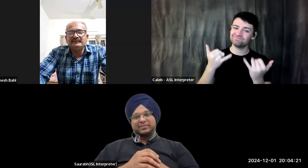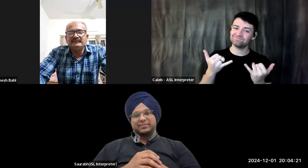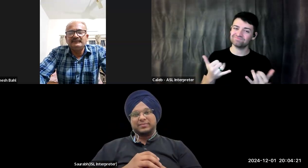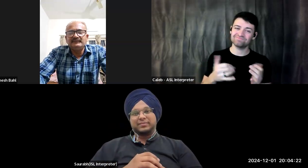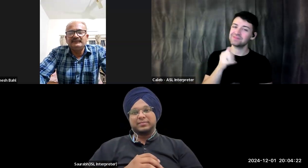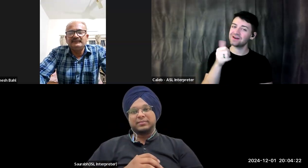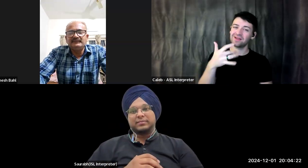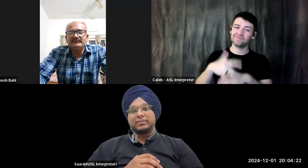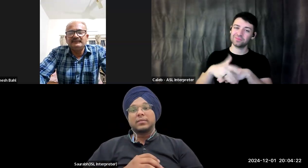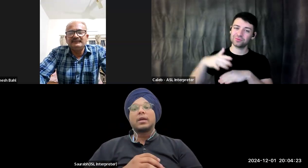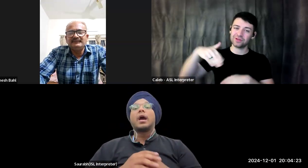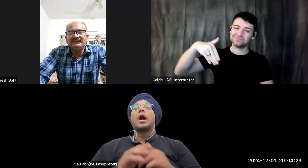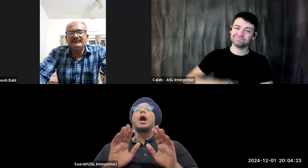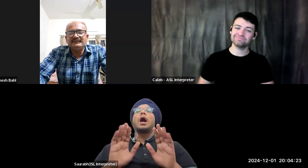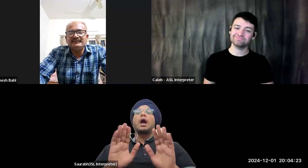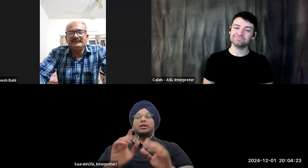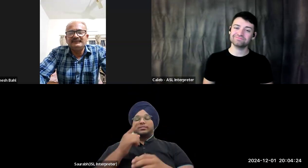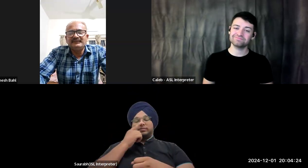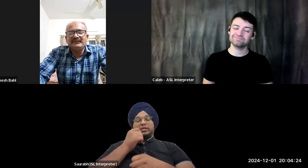[Geri speaking] All right, this is Geri. That is good to know.